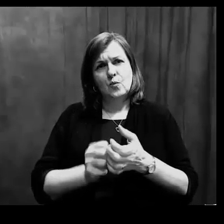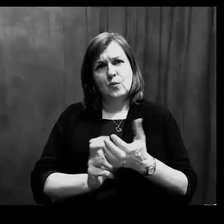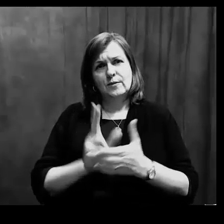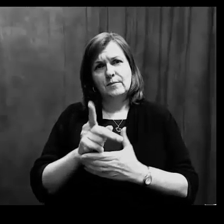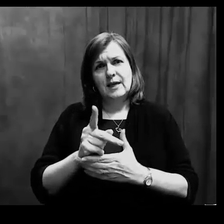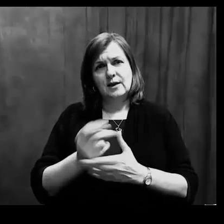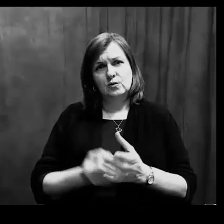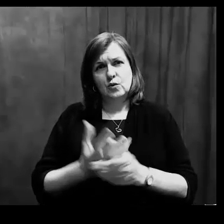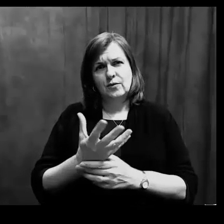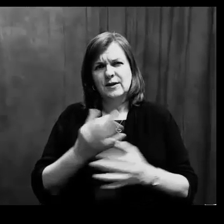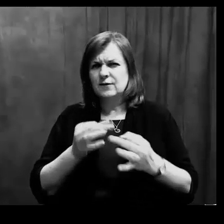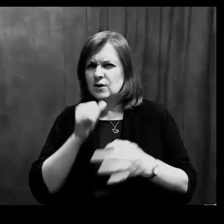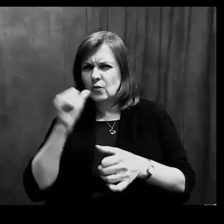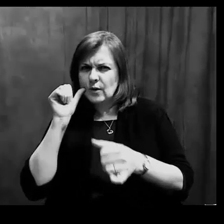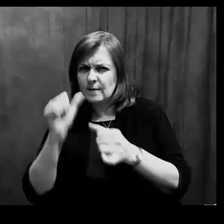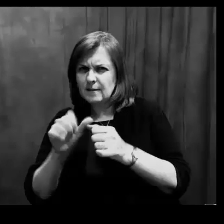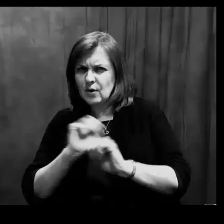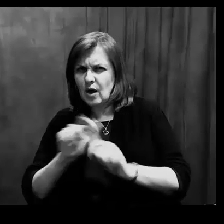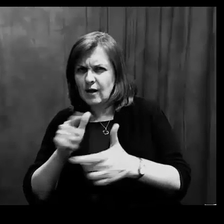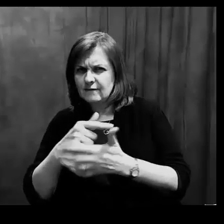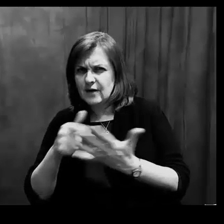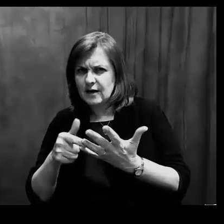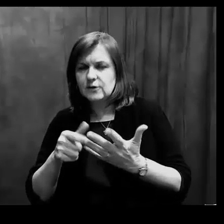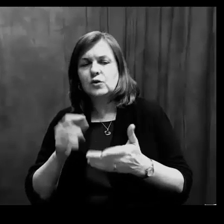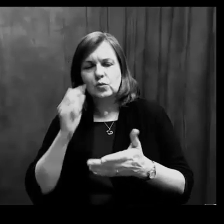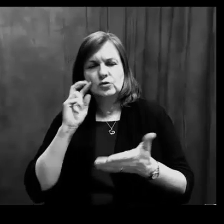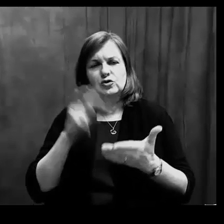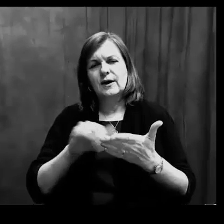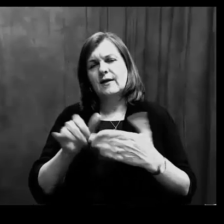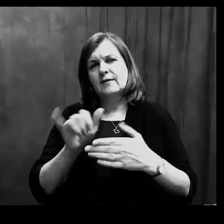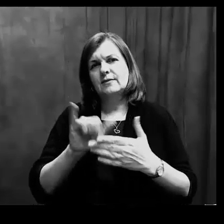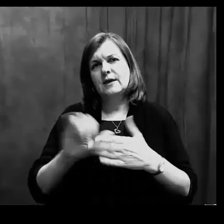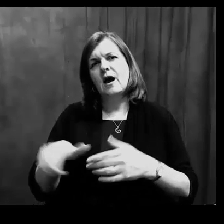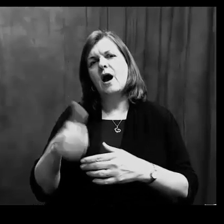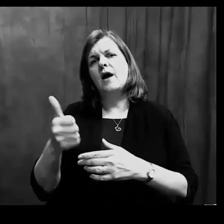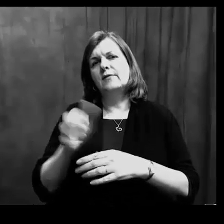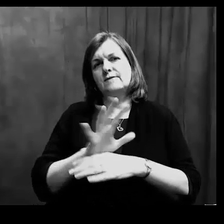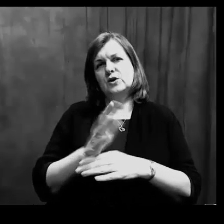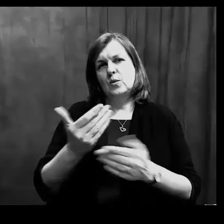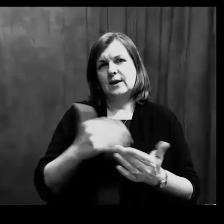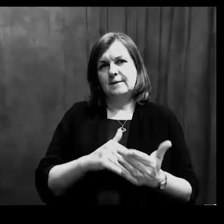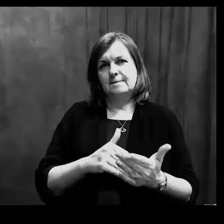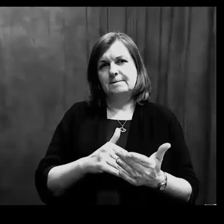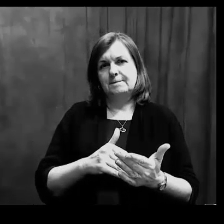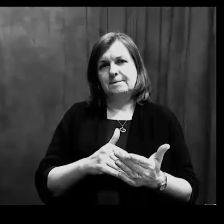plant growth and if you don't remember all of them you can refer to that video but